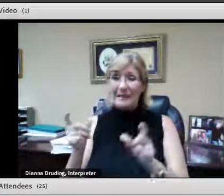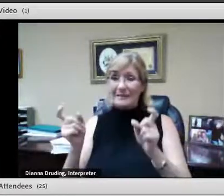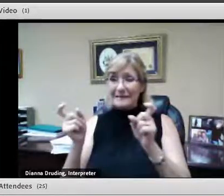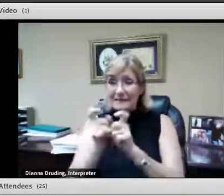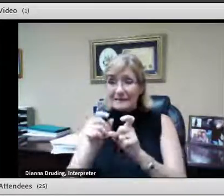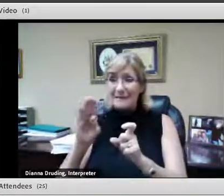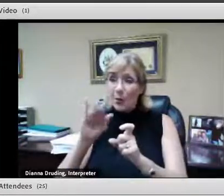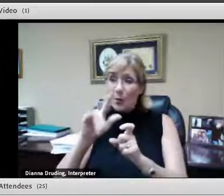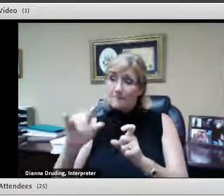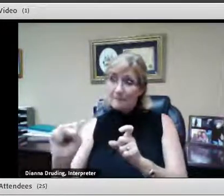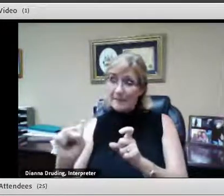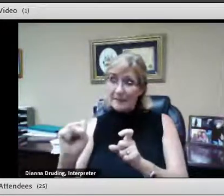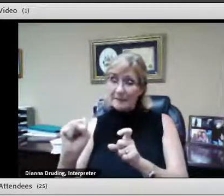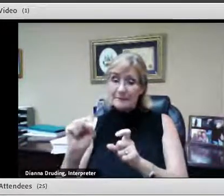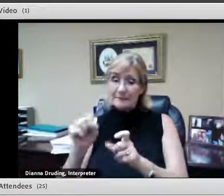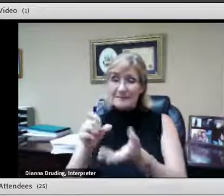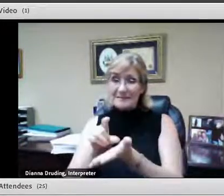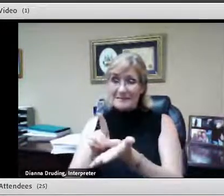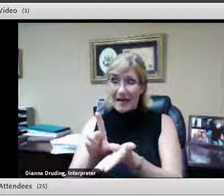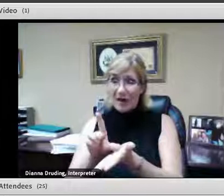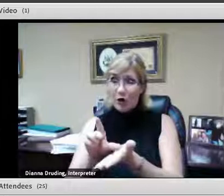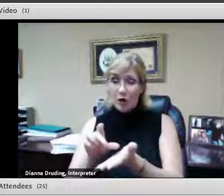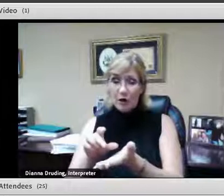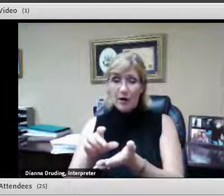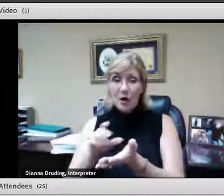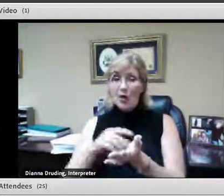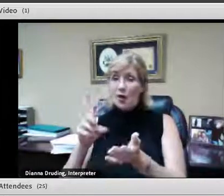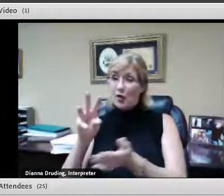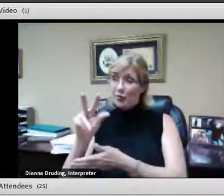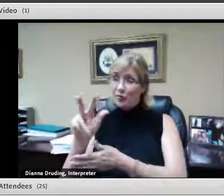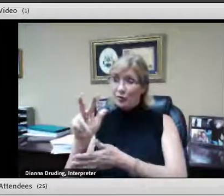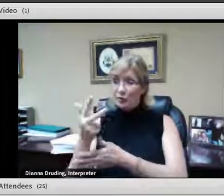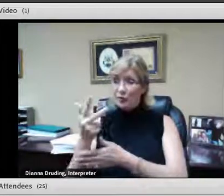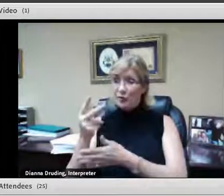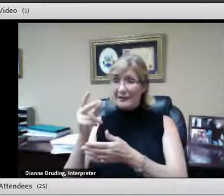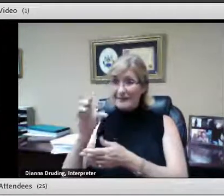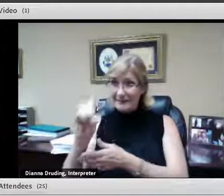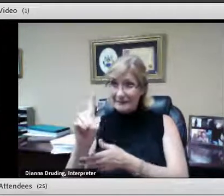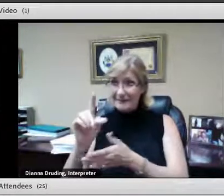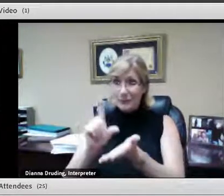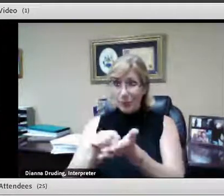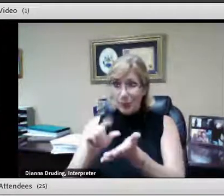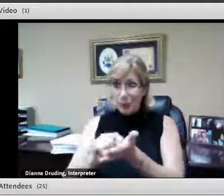And so we actually had the kids 3-D print their own goals. Course, you wouldn't need to do that. You could just create it out of cardboard or Styrofoam or whatever you want.